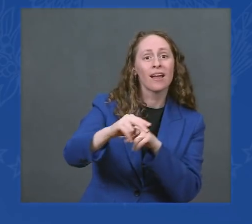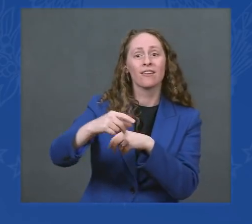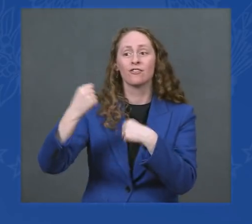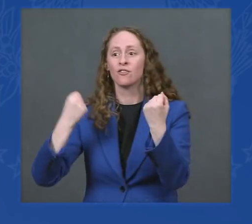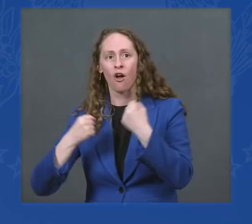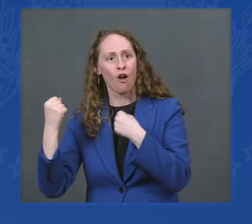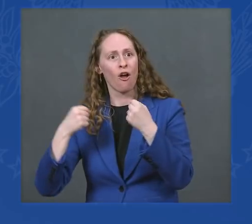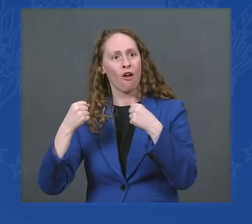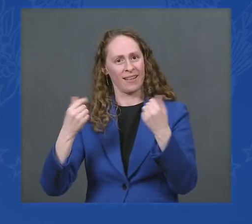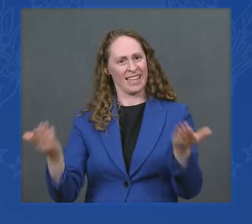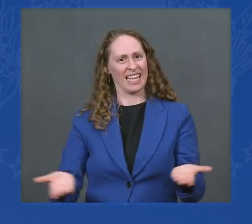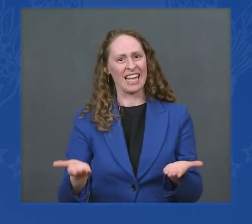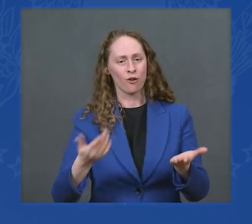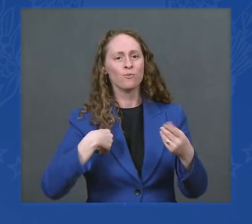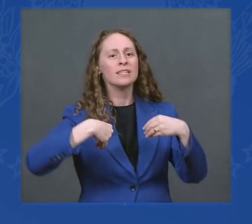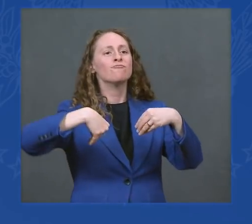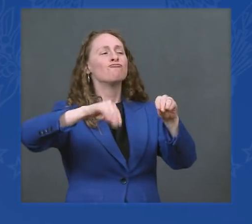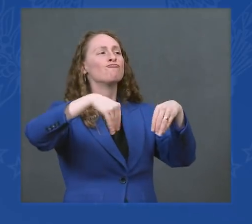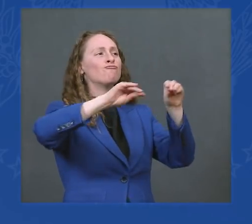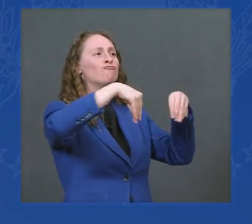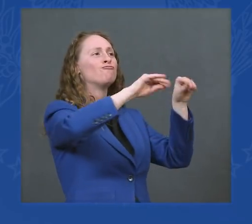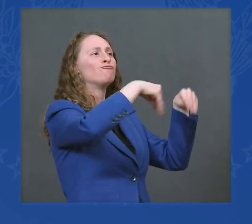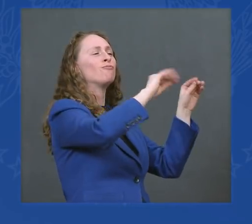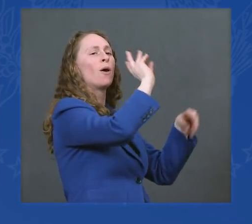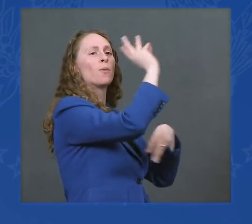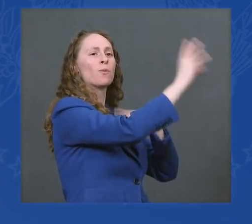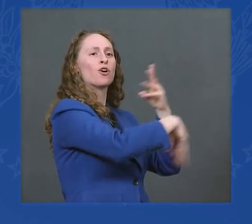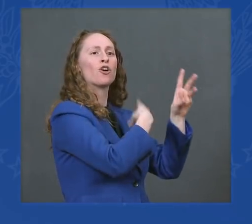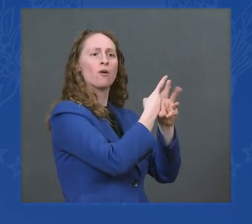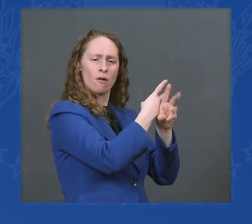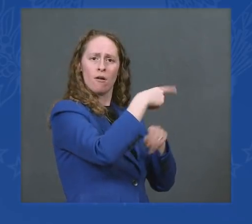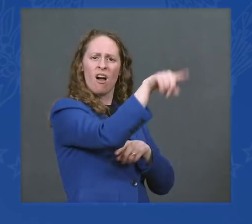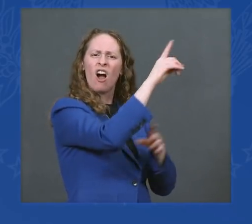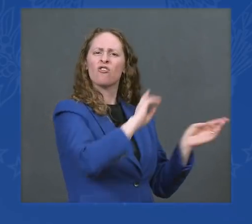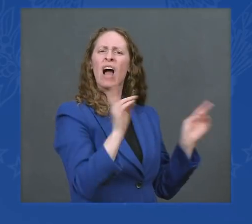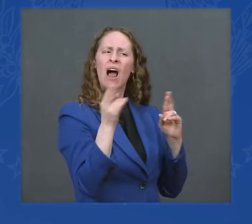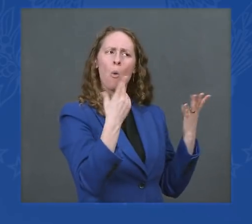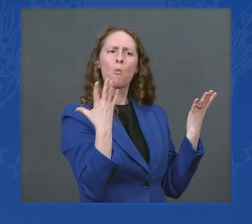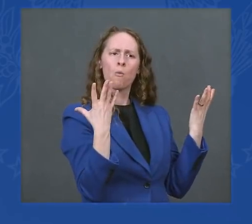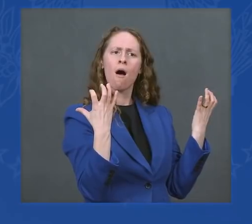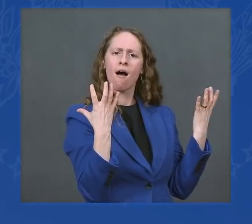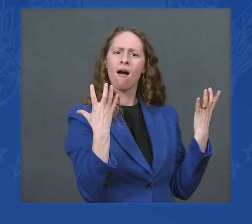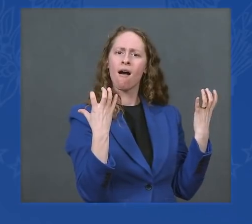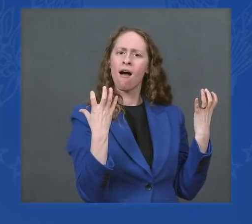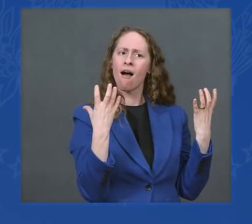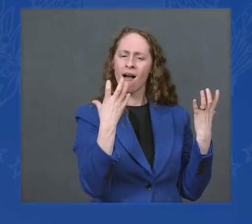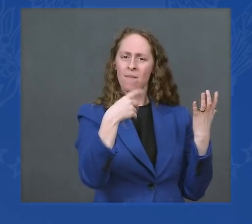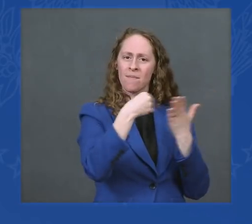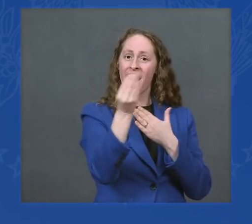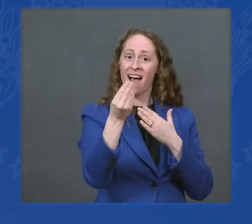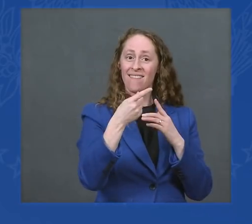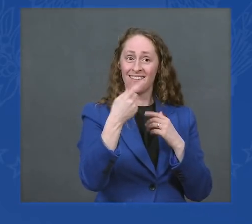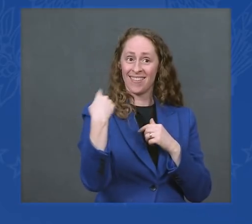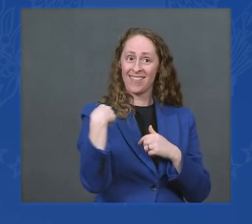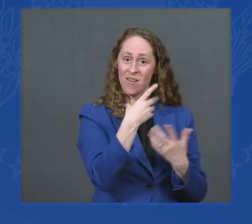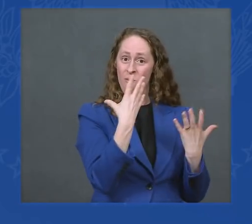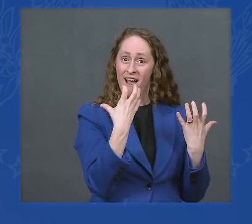They want to buy American as well. They're ready to bet on America and American workers -- workers who built the middle class,